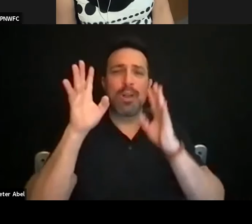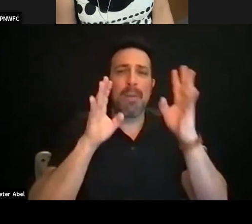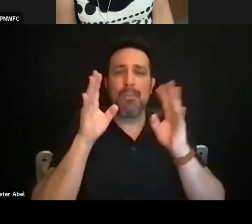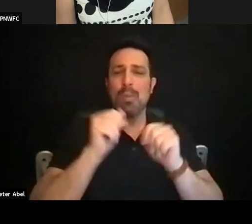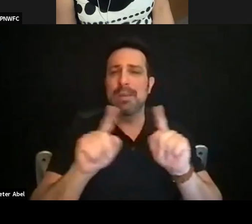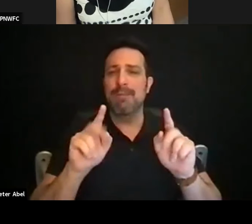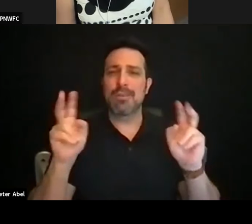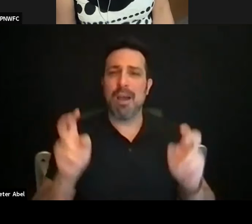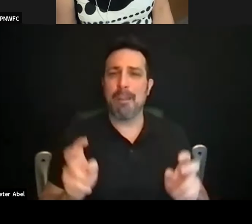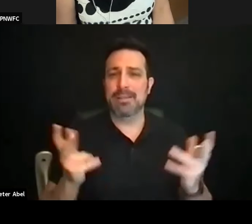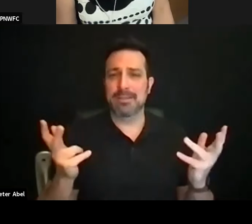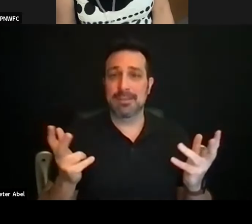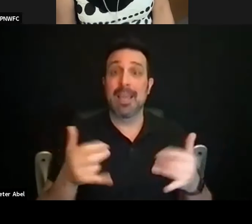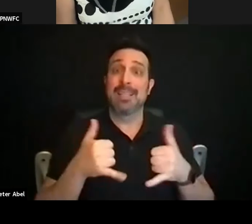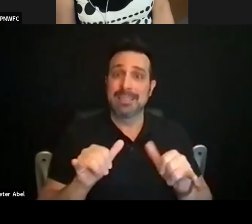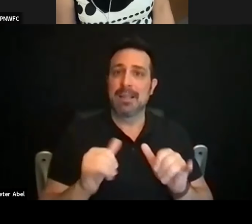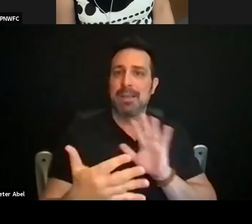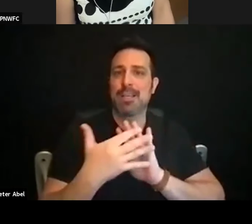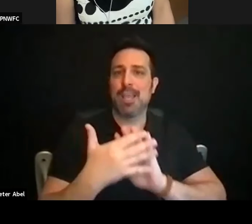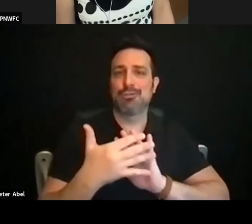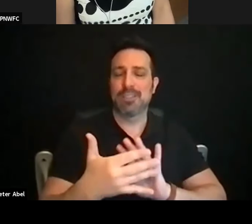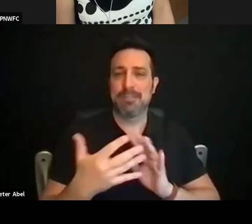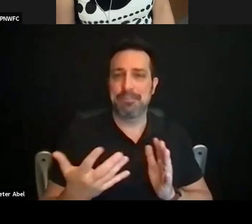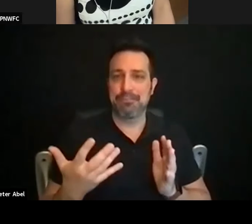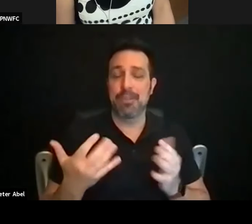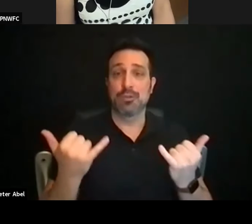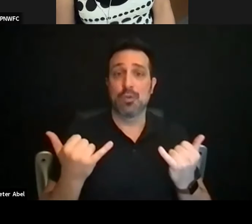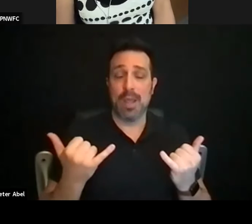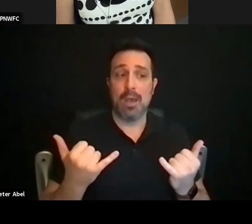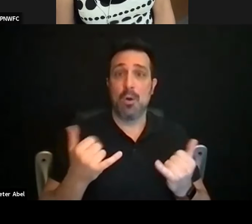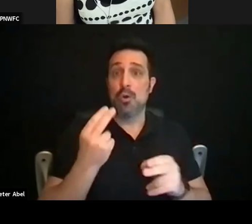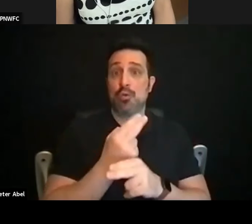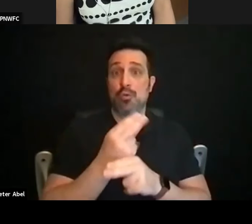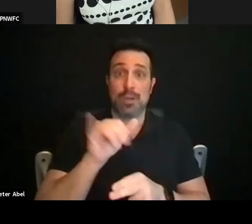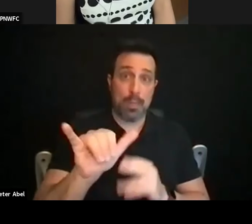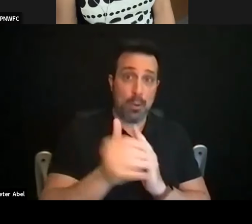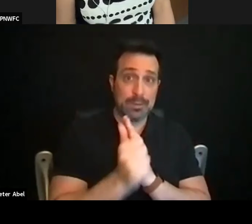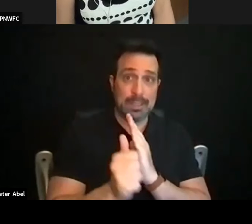podcast was by myself for an hour and a half with no guests and no breaks and I just spoke for an hour and a half to